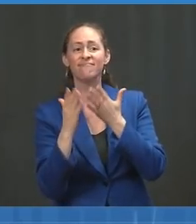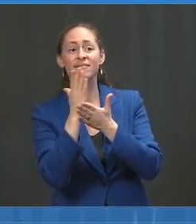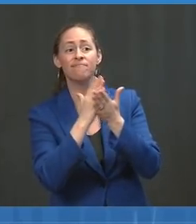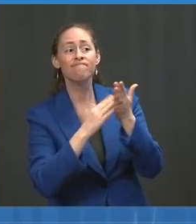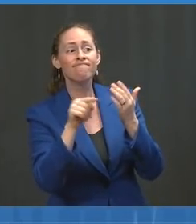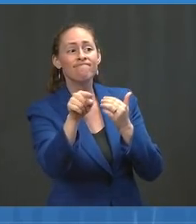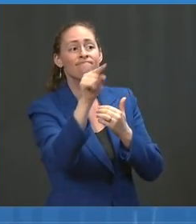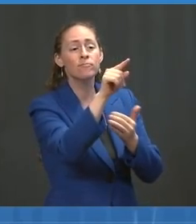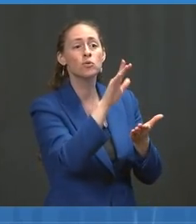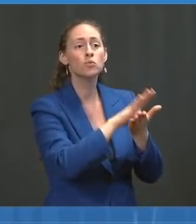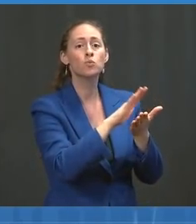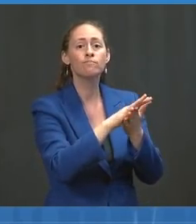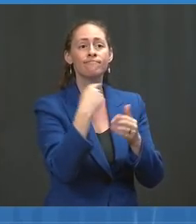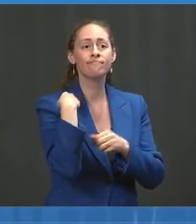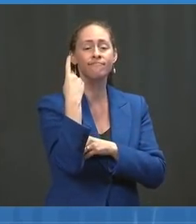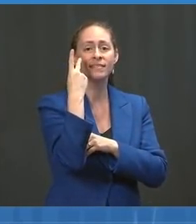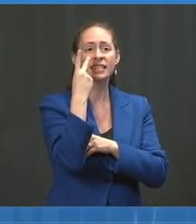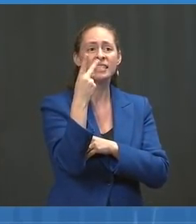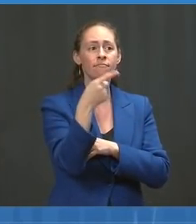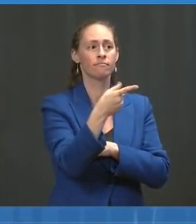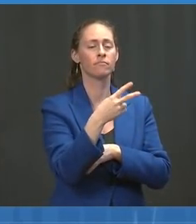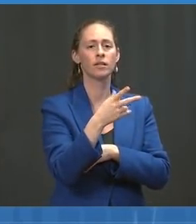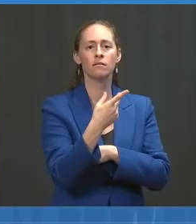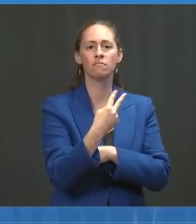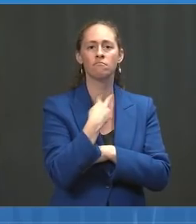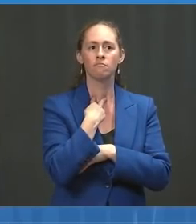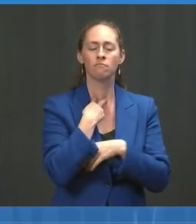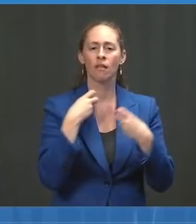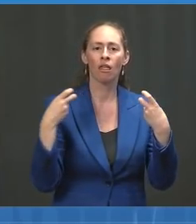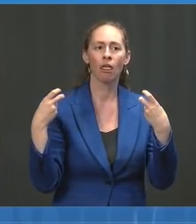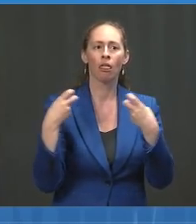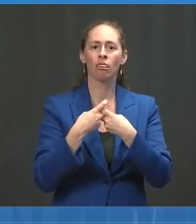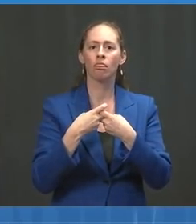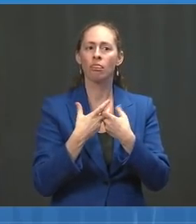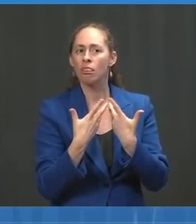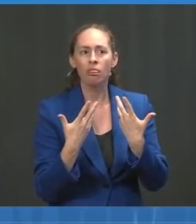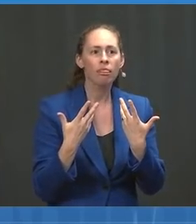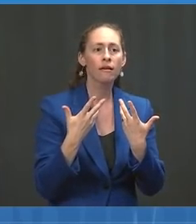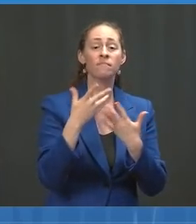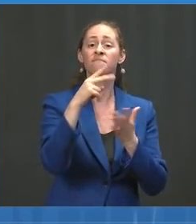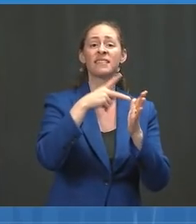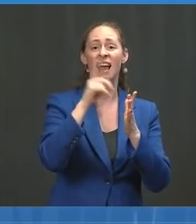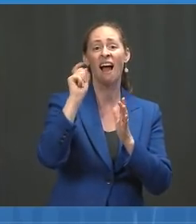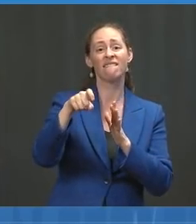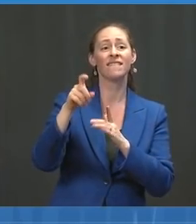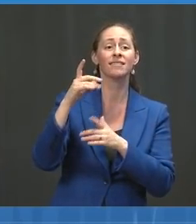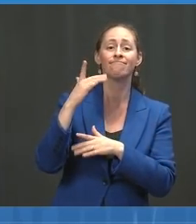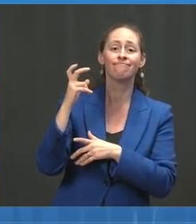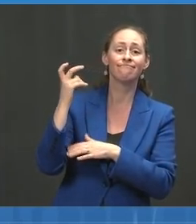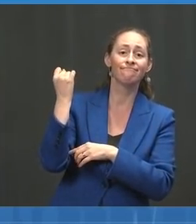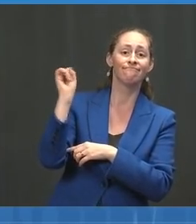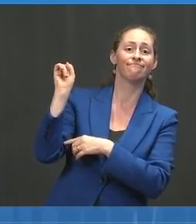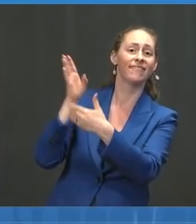with difficult choices: defy their governors or hurt their students. No school should have to make that choice.